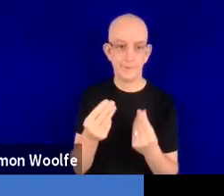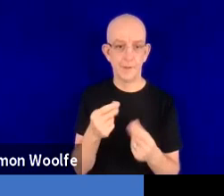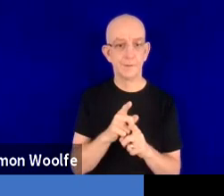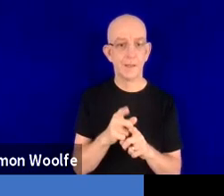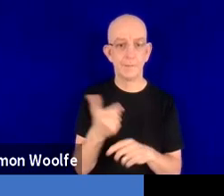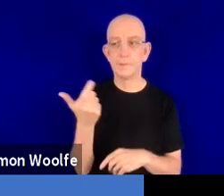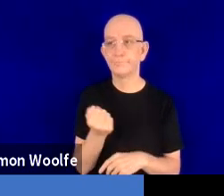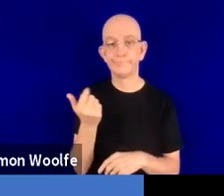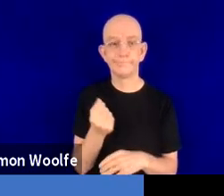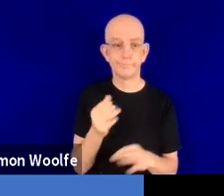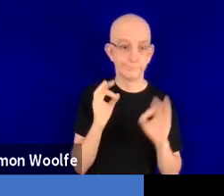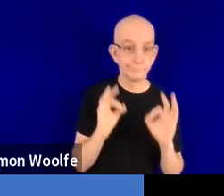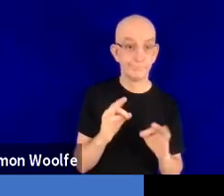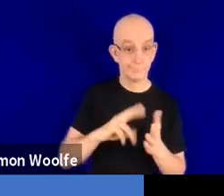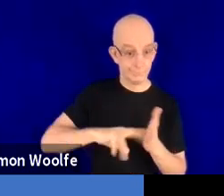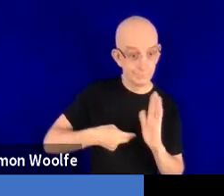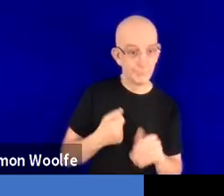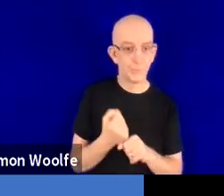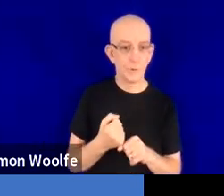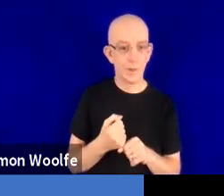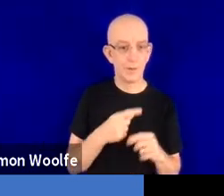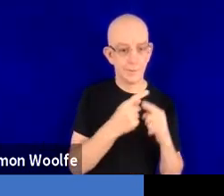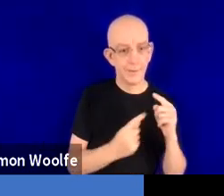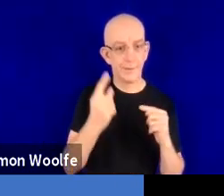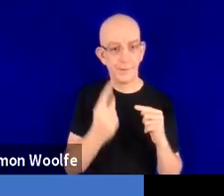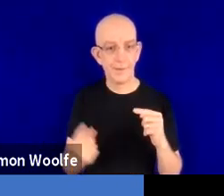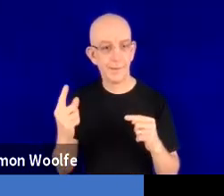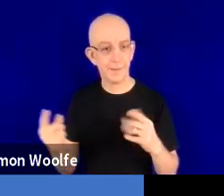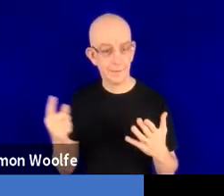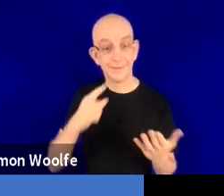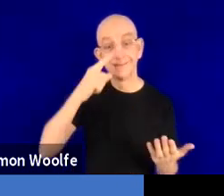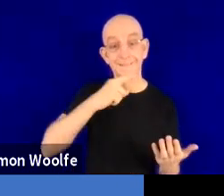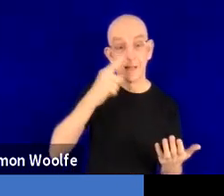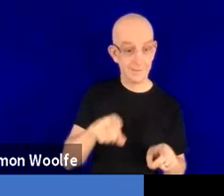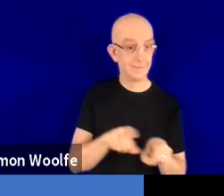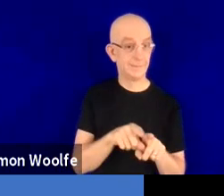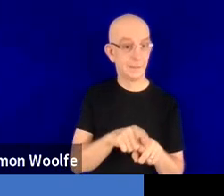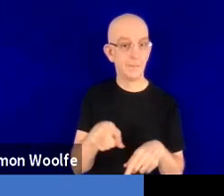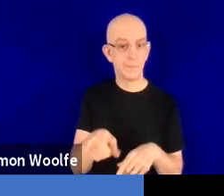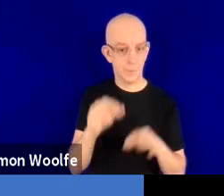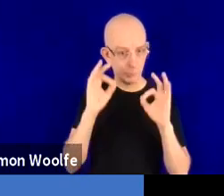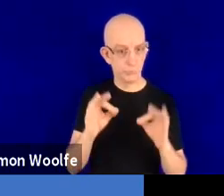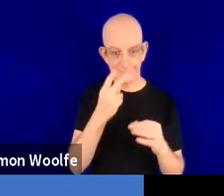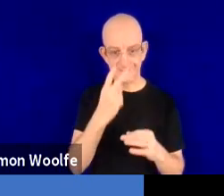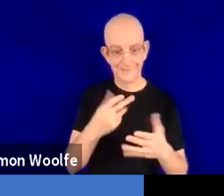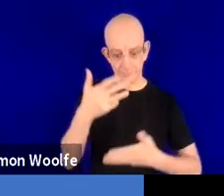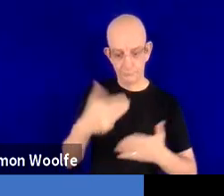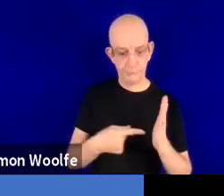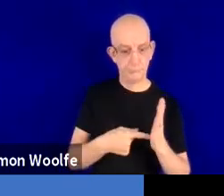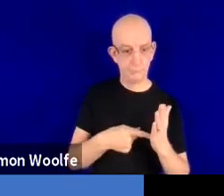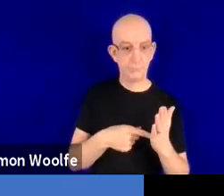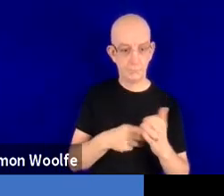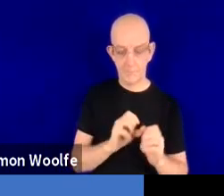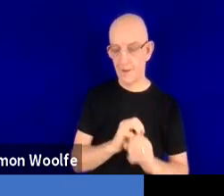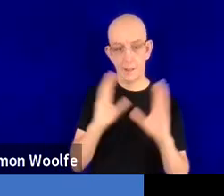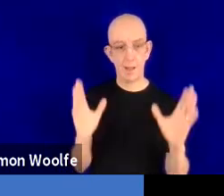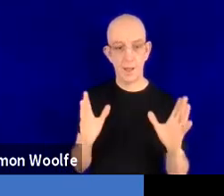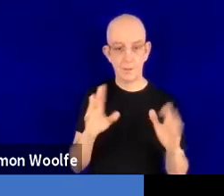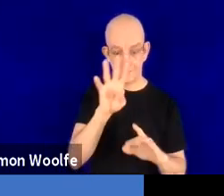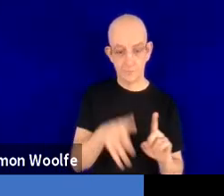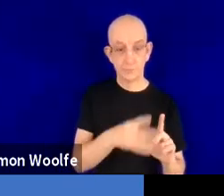And you can see in the chart, here, to the right, which shows about, in total, about 700,000 person with disabilities